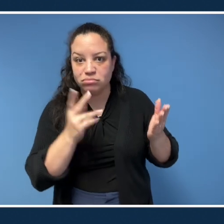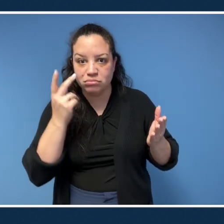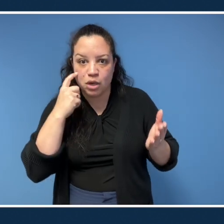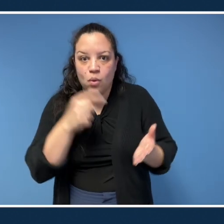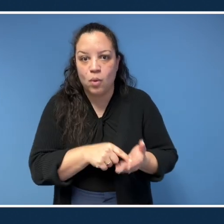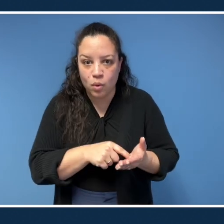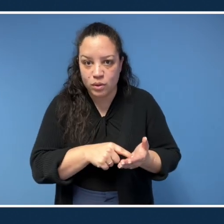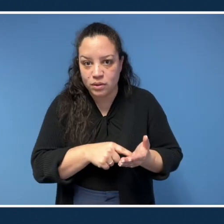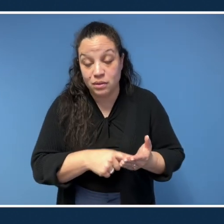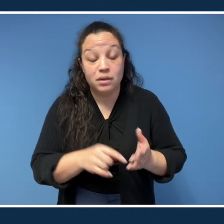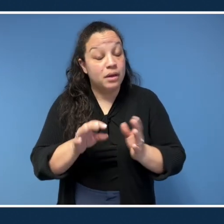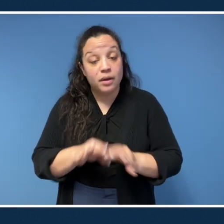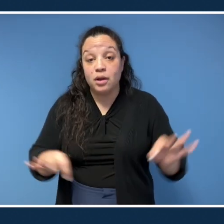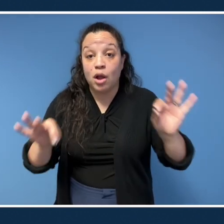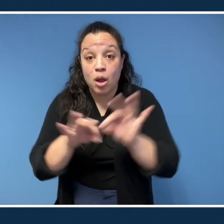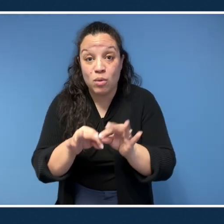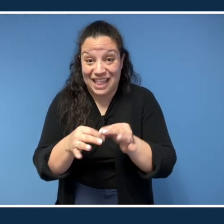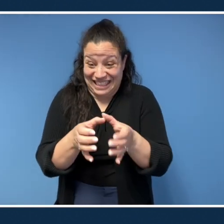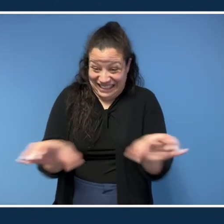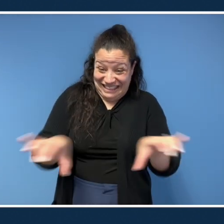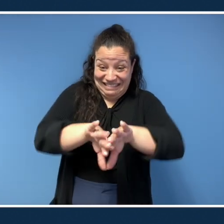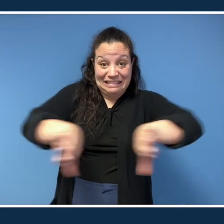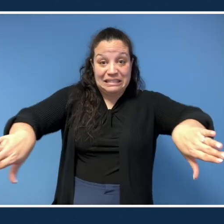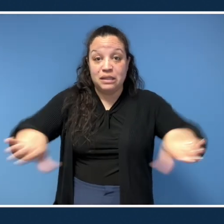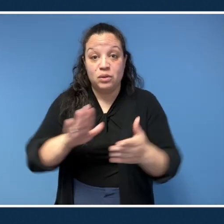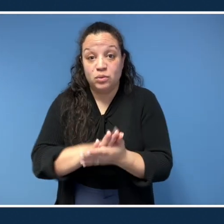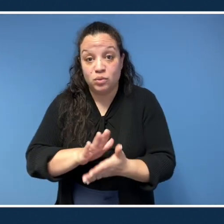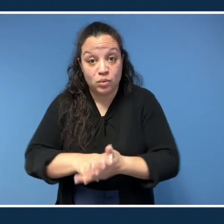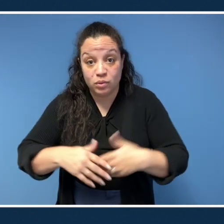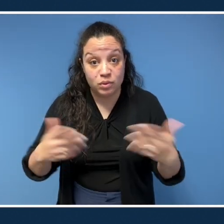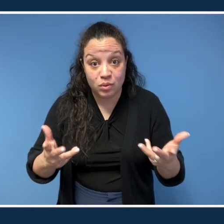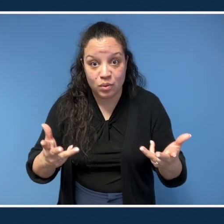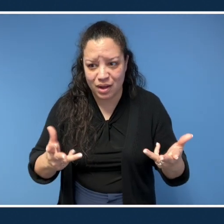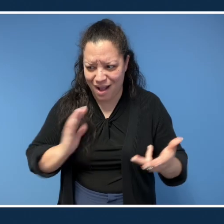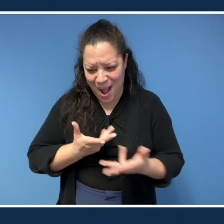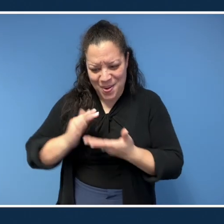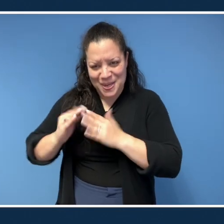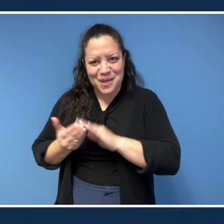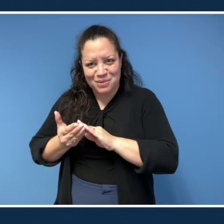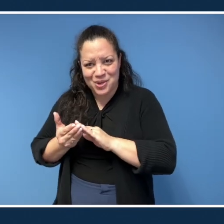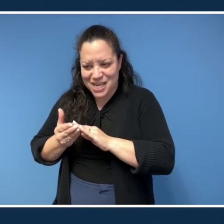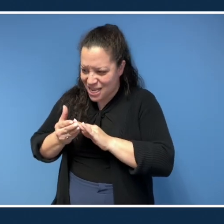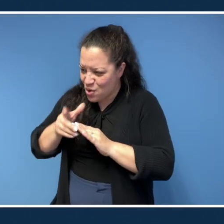I guess the important thing about those segregated schools at the end of the day as well too, is that our community was learning from